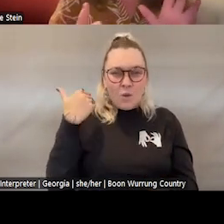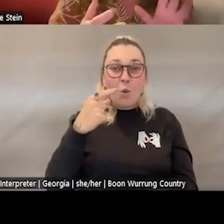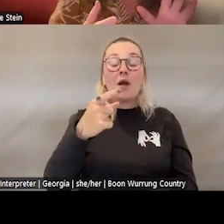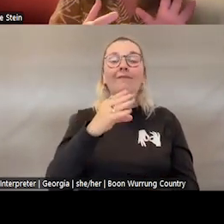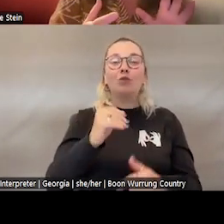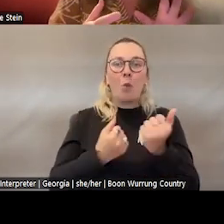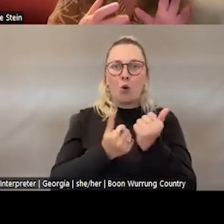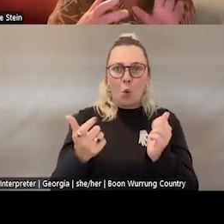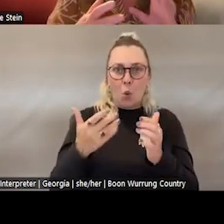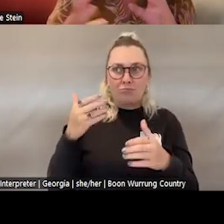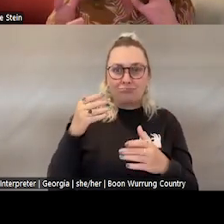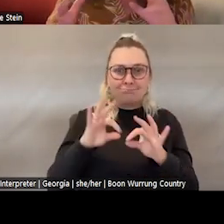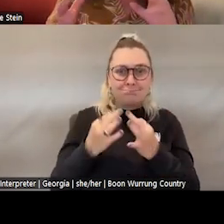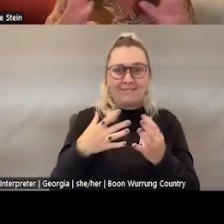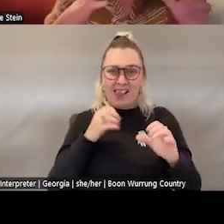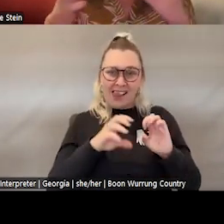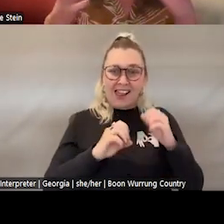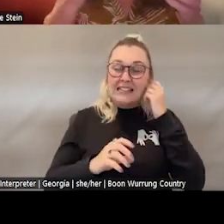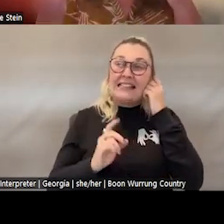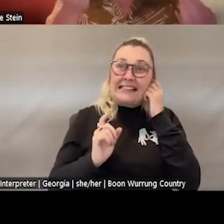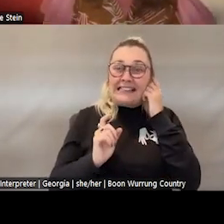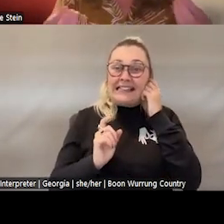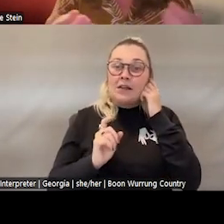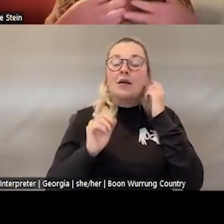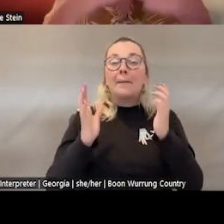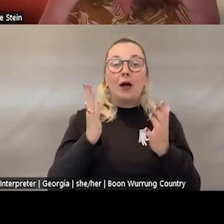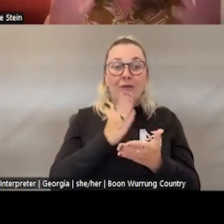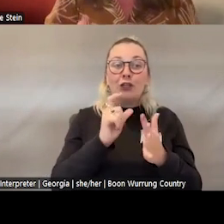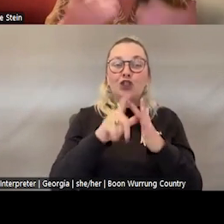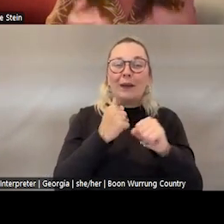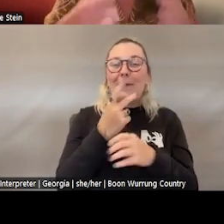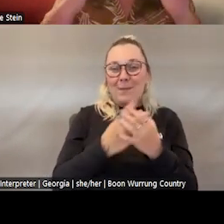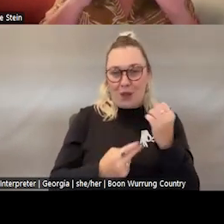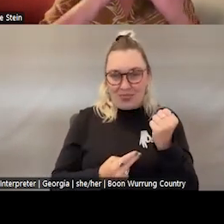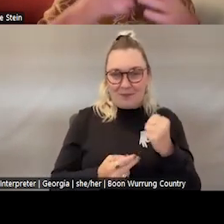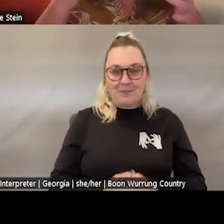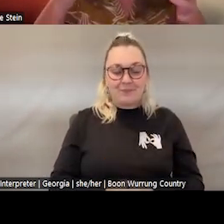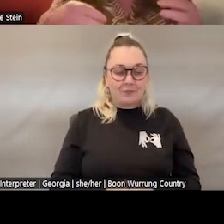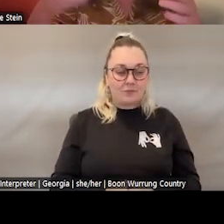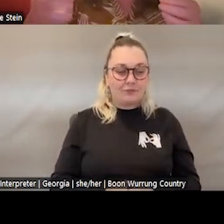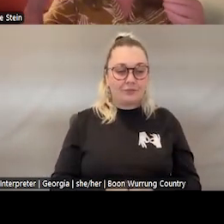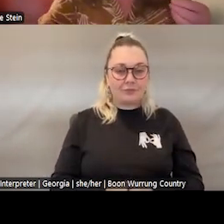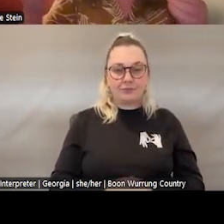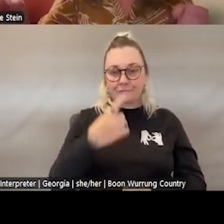organisation. It is doing both. Thinking about those elements of the